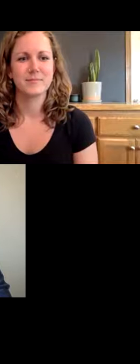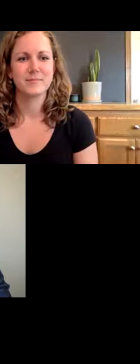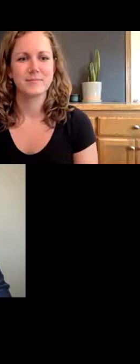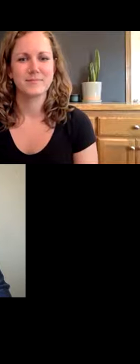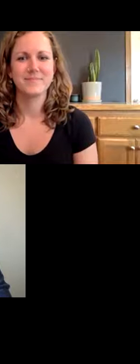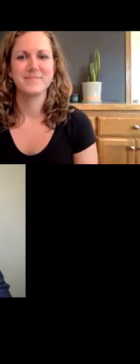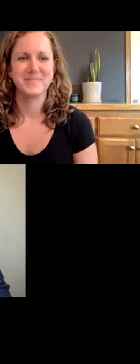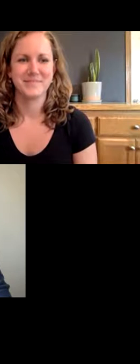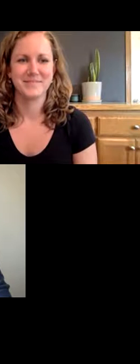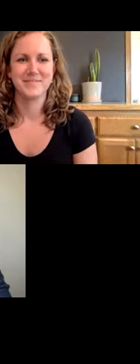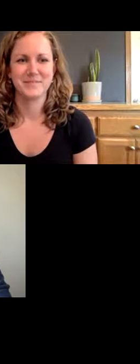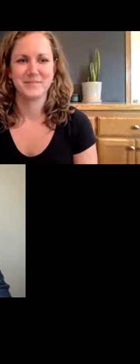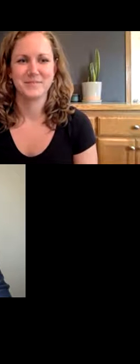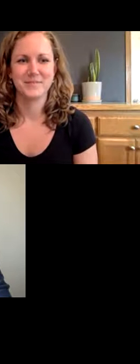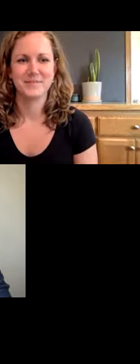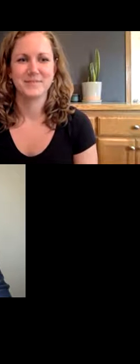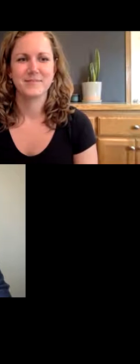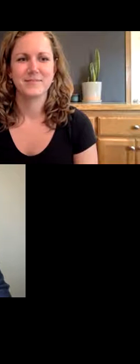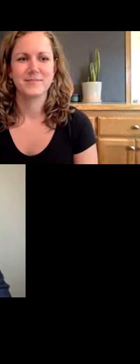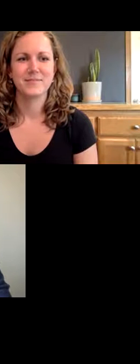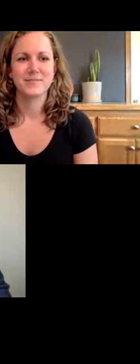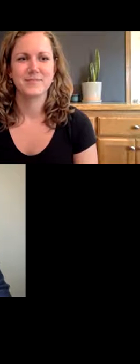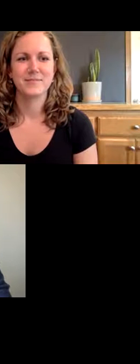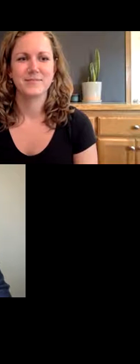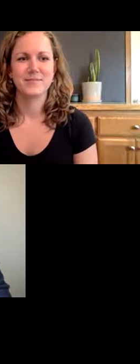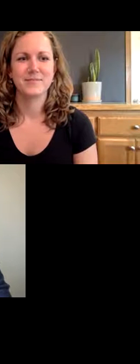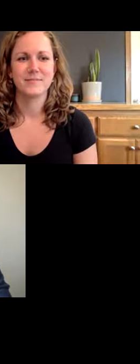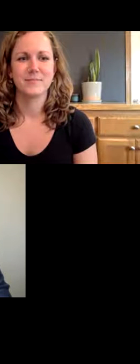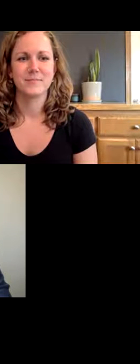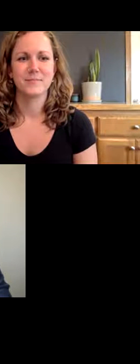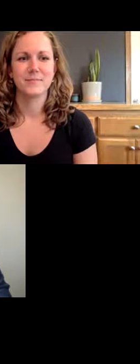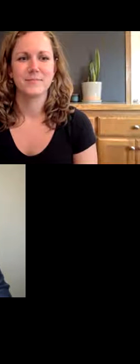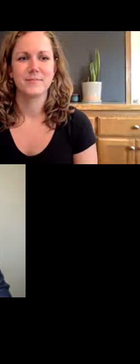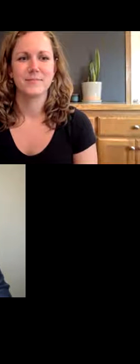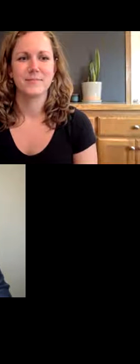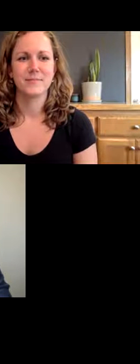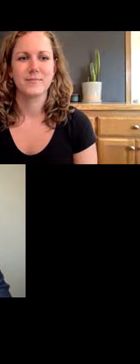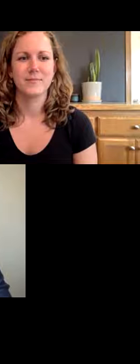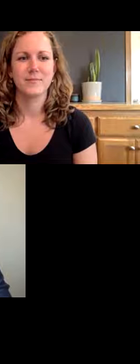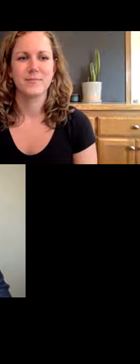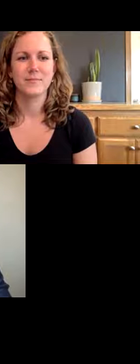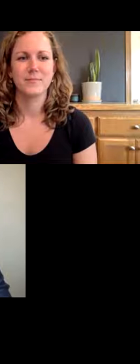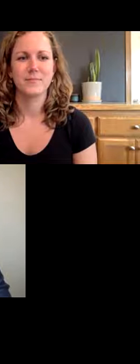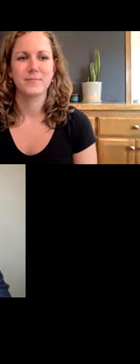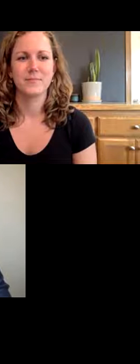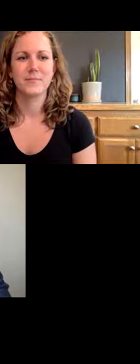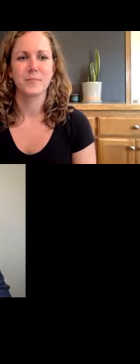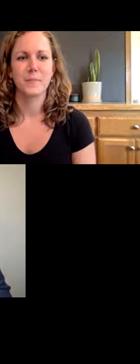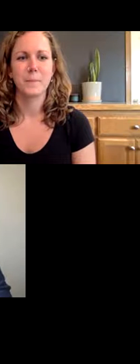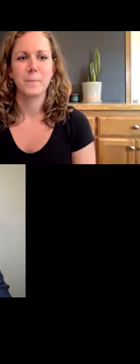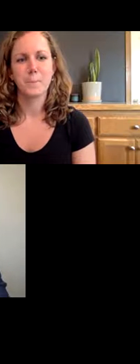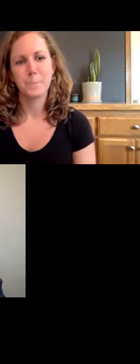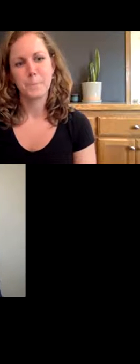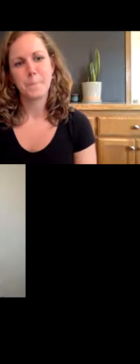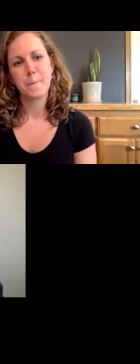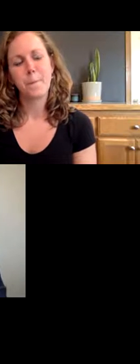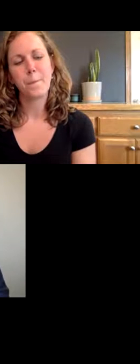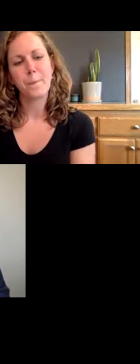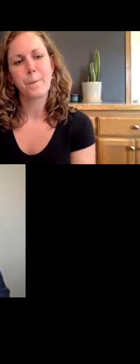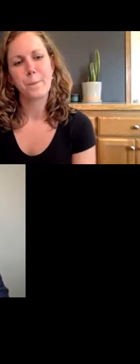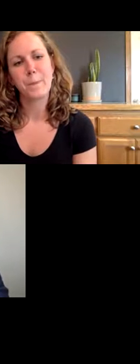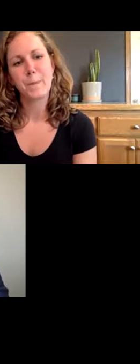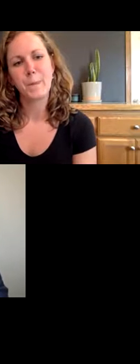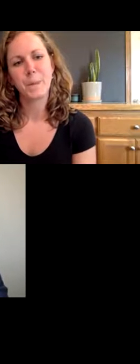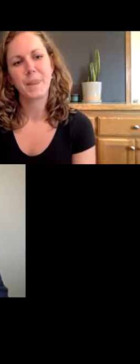department and also from student support services. We have Chelsea, Kirsten, Michele and Heather.